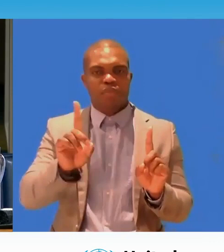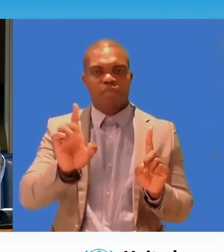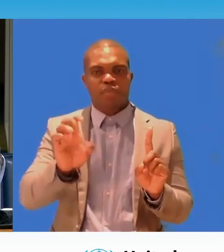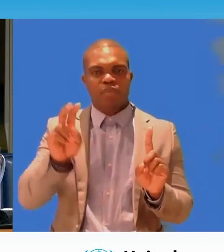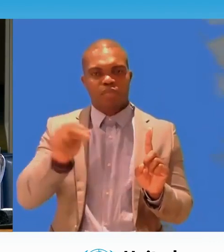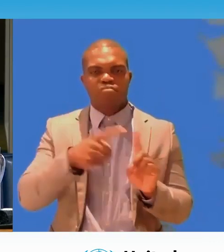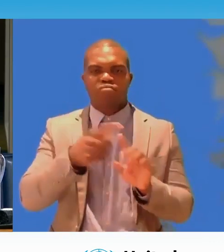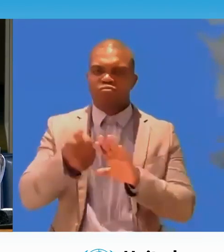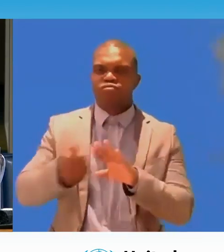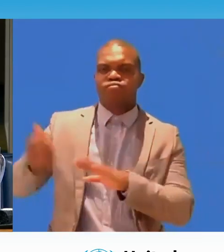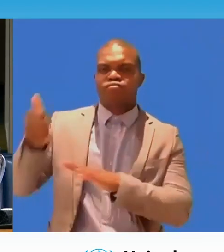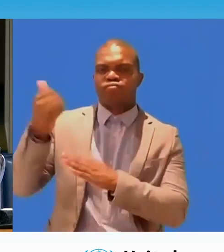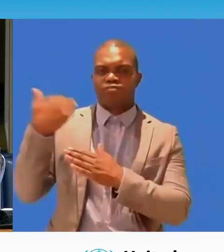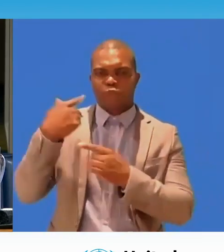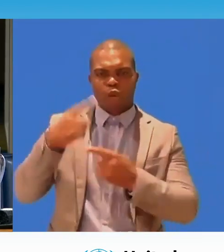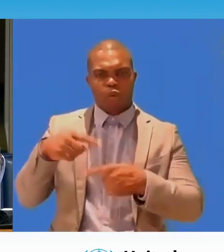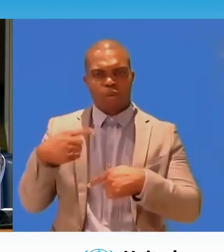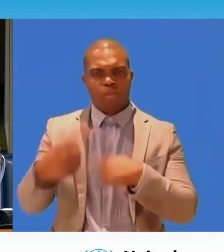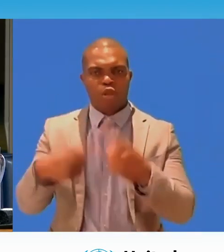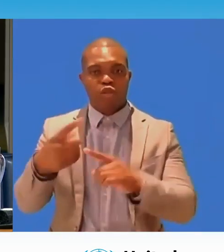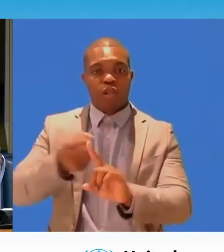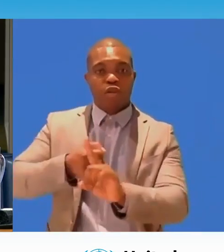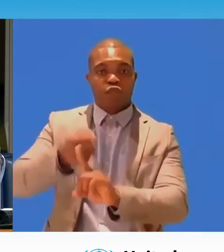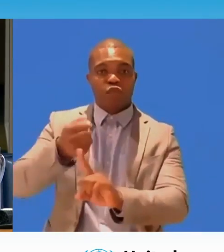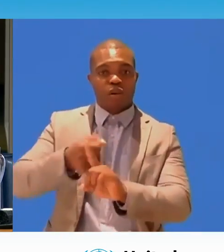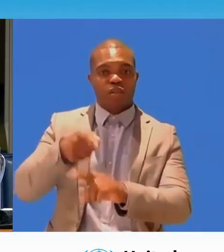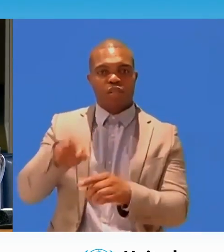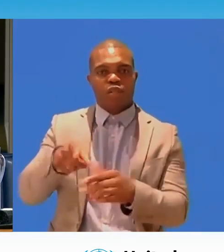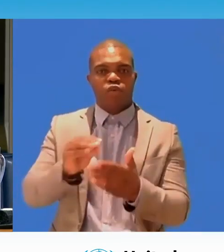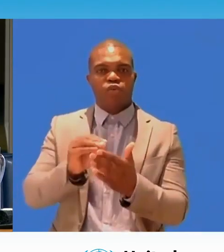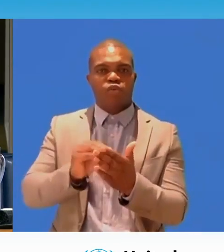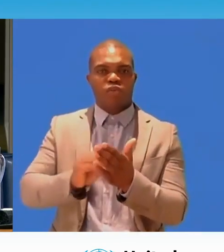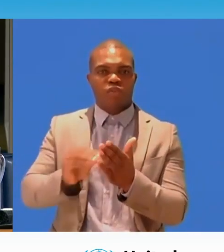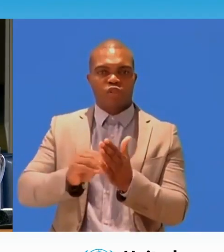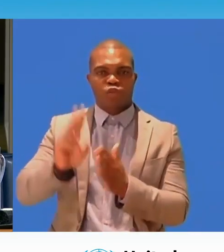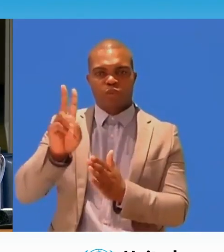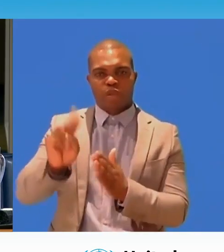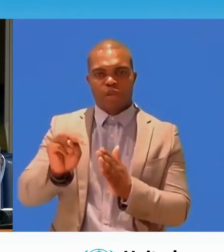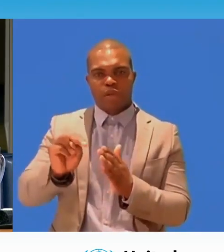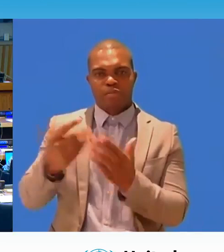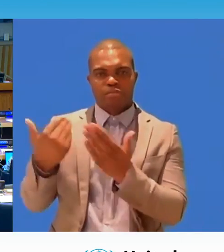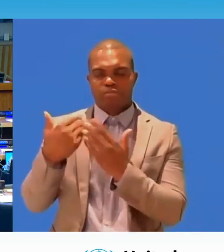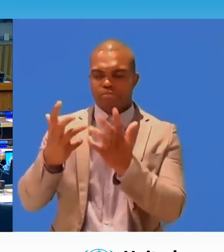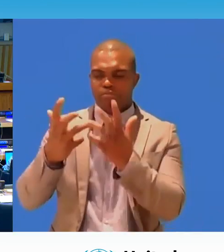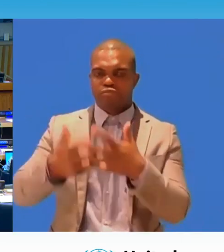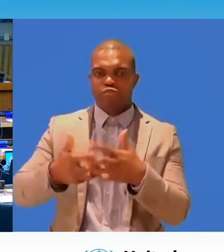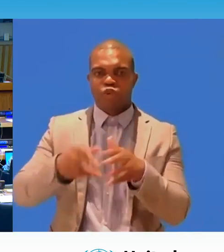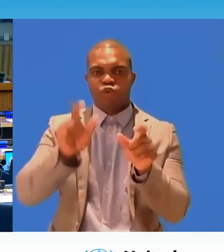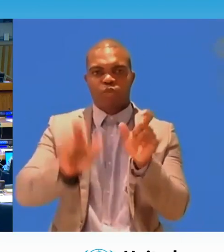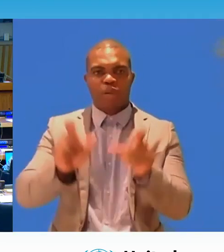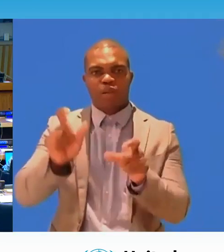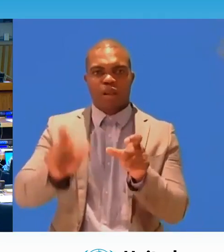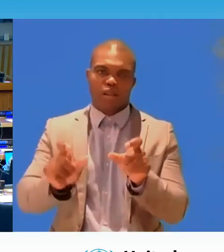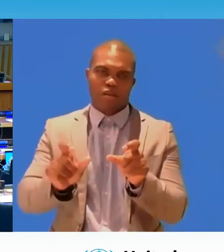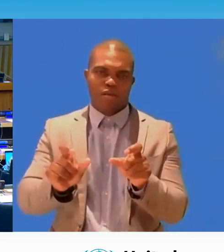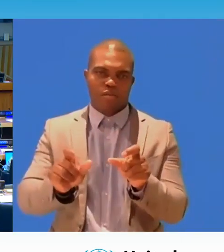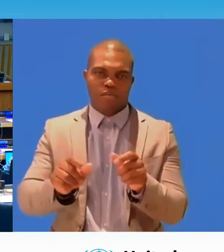and advocacy at the United Nations office for the coordination of humanitarian Affairs OTA you have